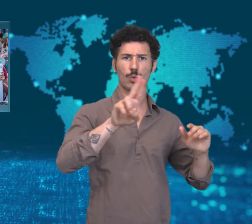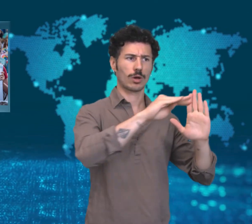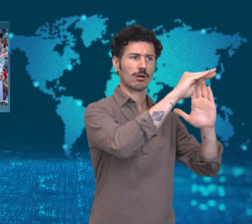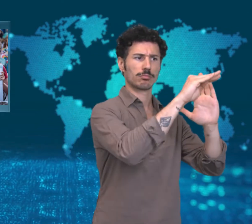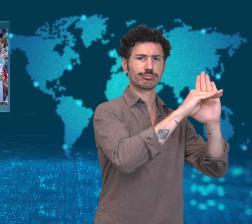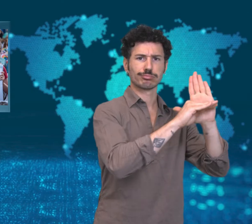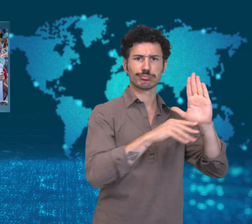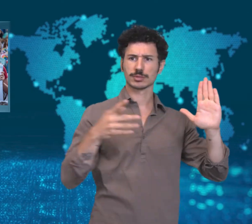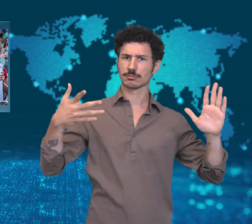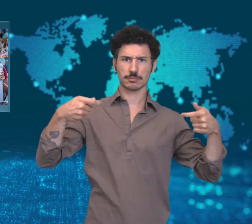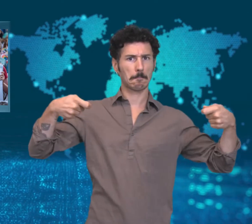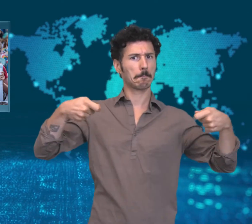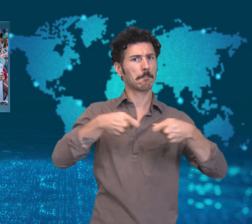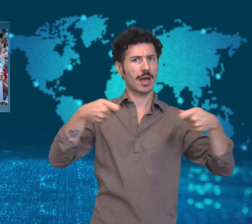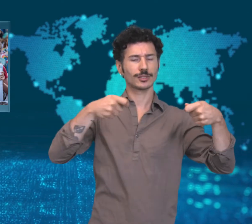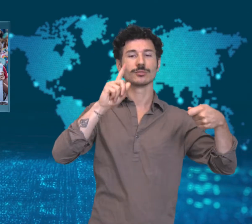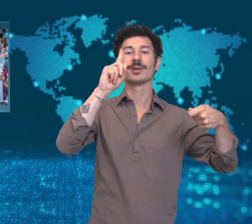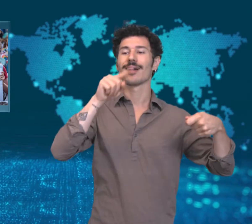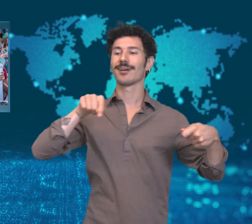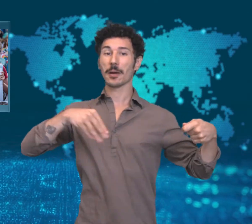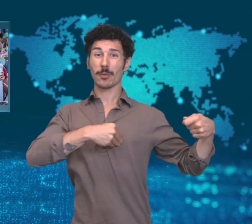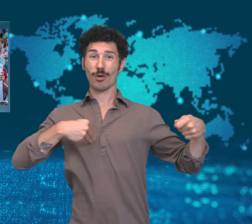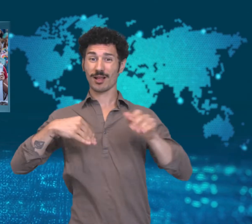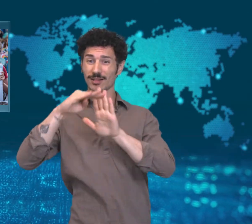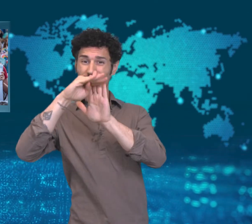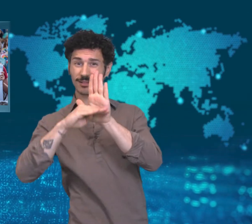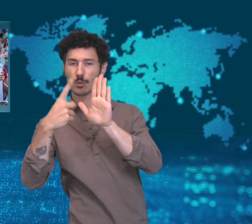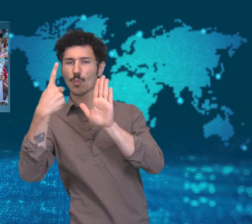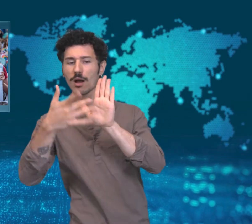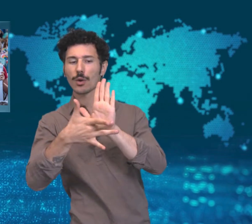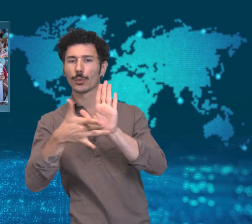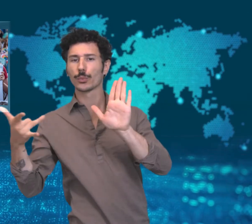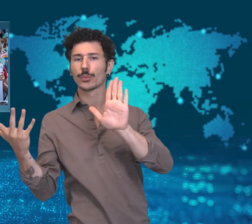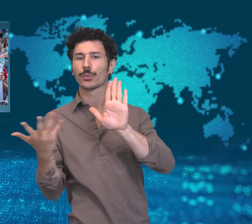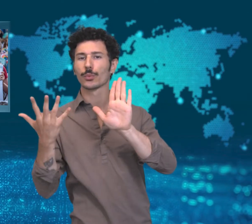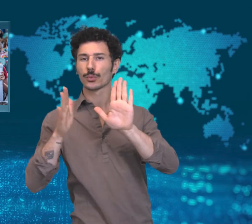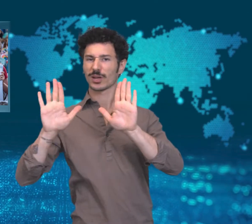but without supporting liberal ideology.